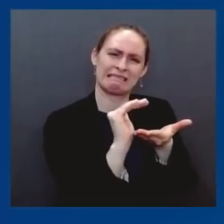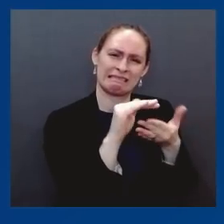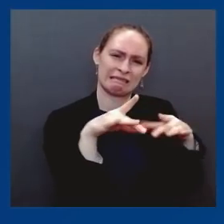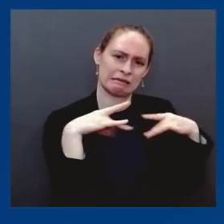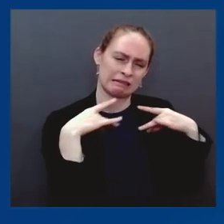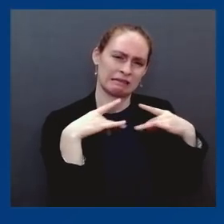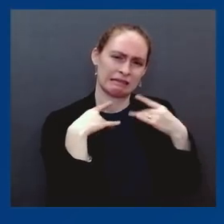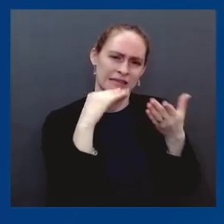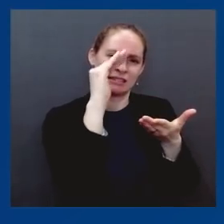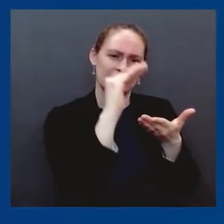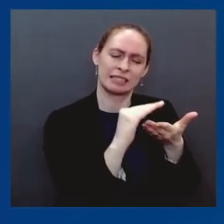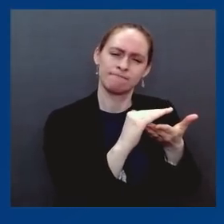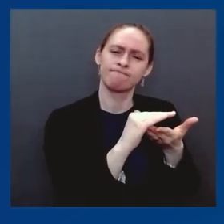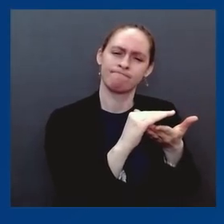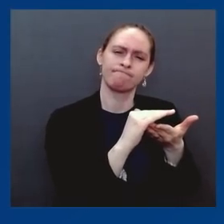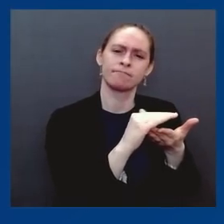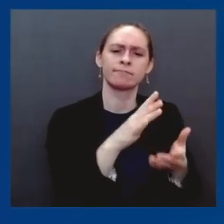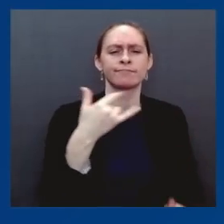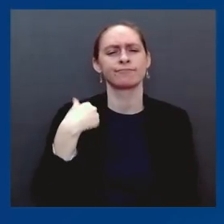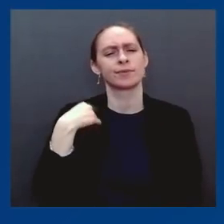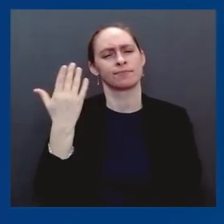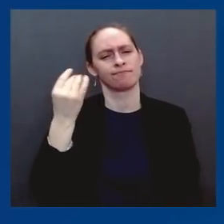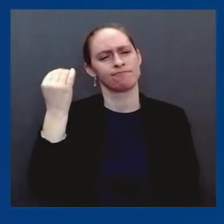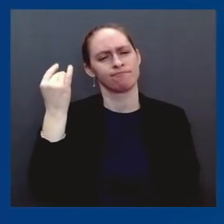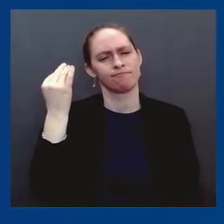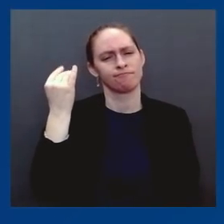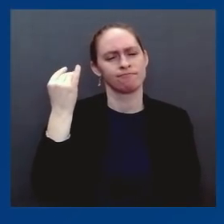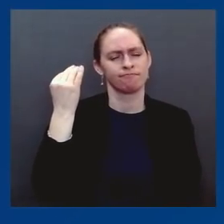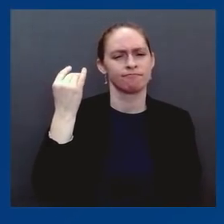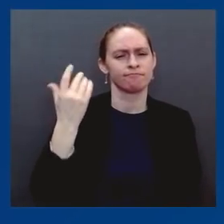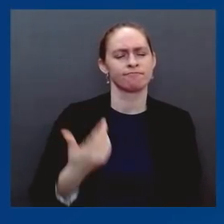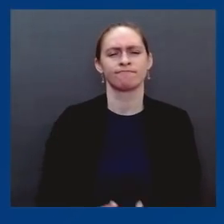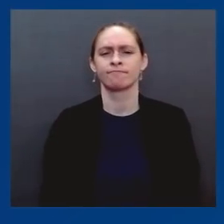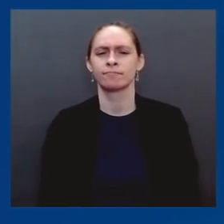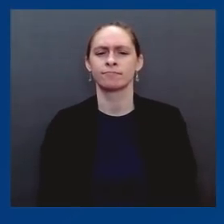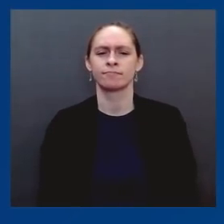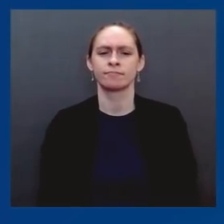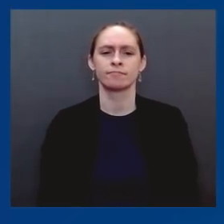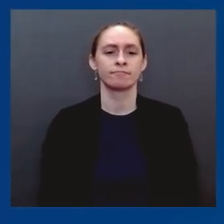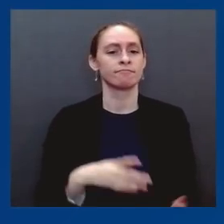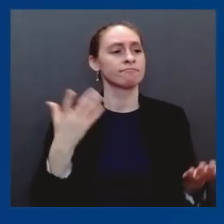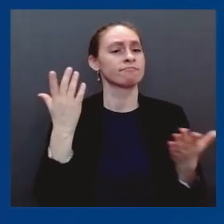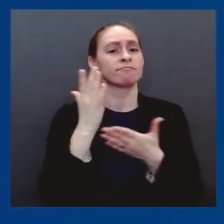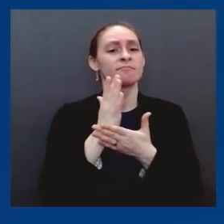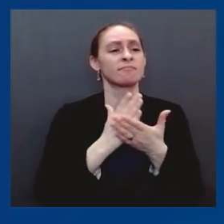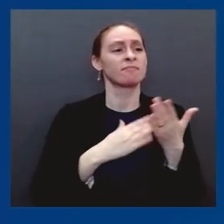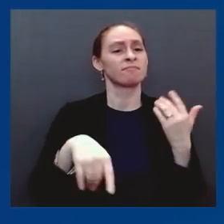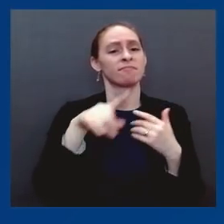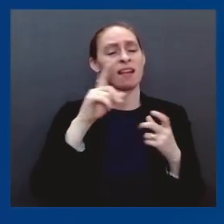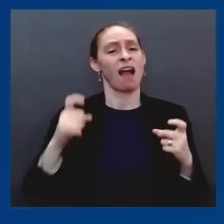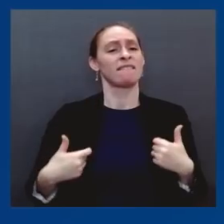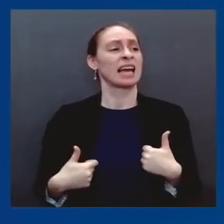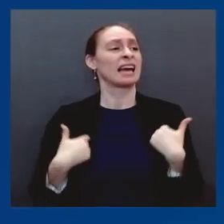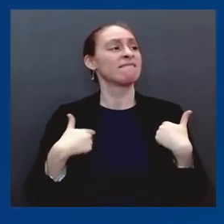It would be helpful if you can just kind of articulate where we are at this stage of the pandemic with respect to transmissibility and the expectation that many more people,